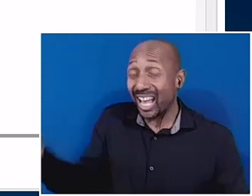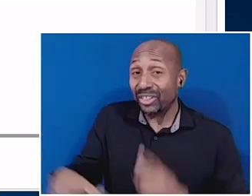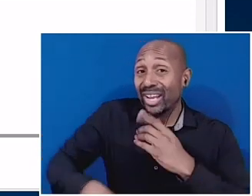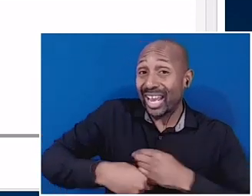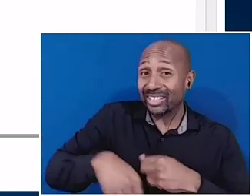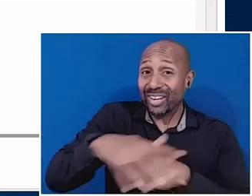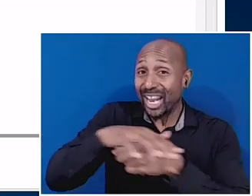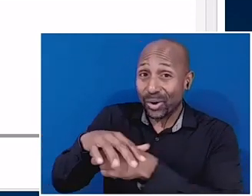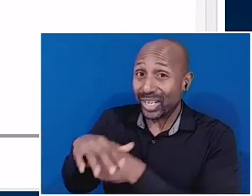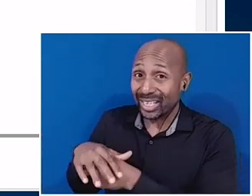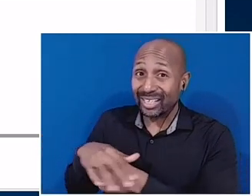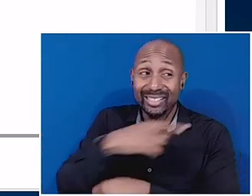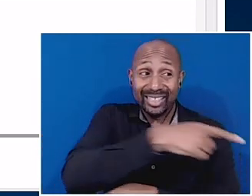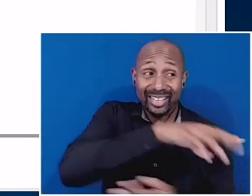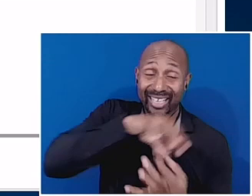That was the main reason for removing a